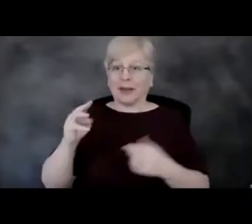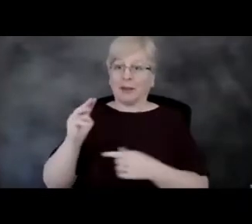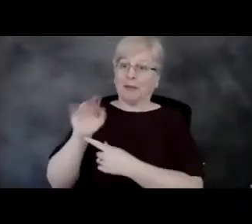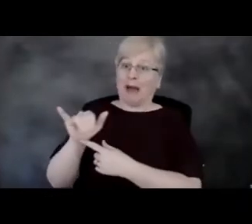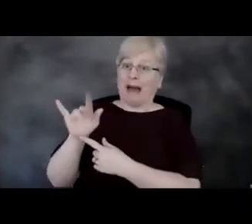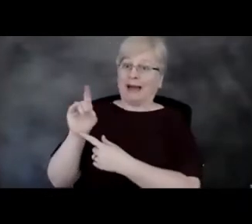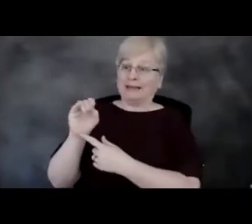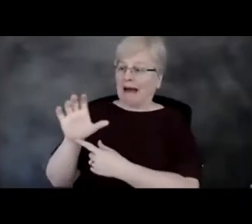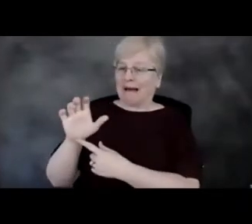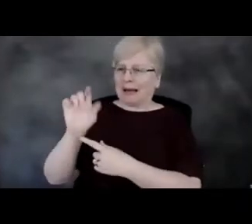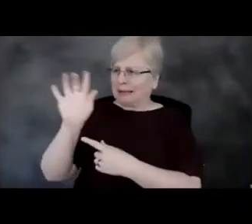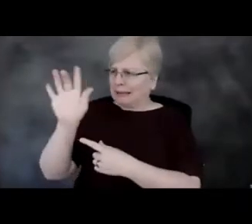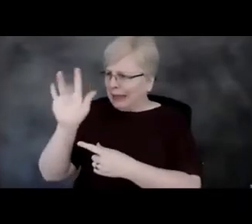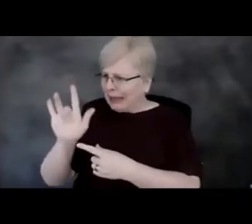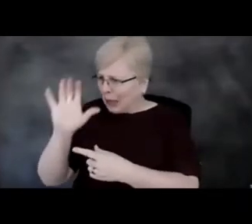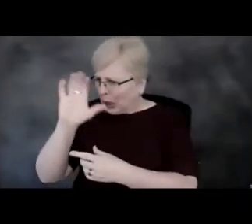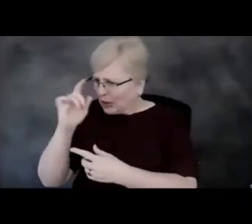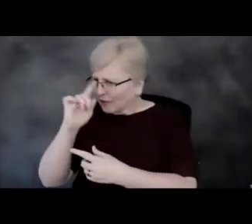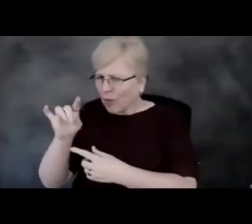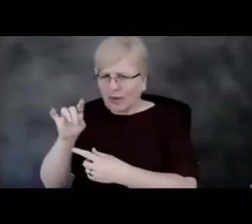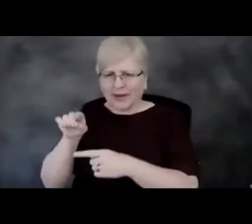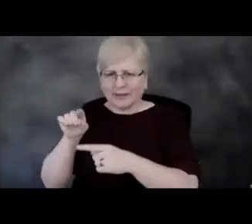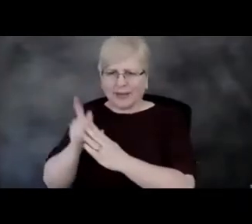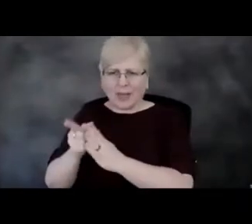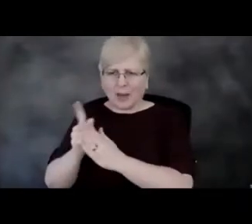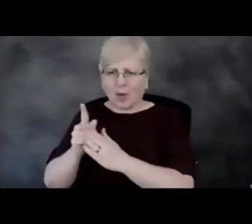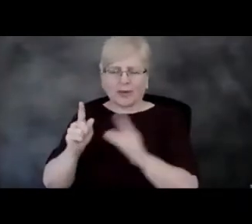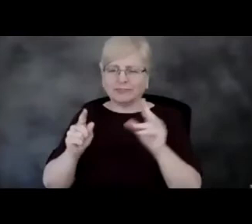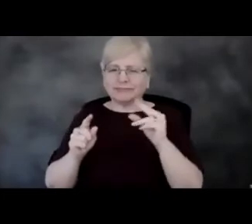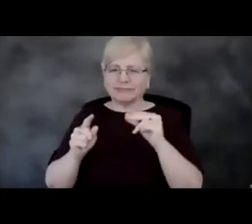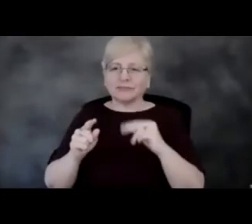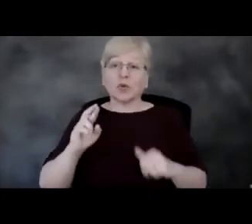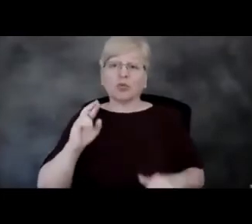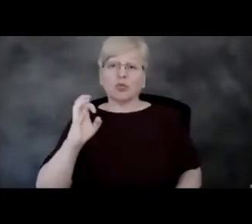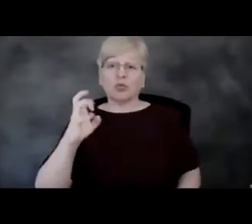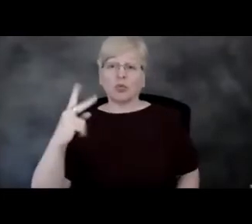17:23:21 >> RICK PEDOLSKY: The other thing you can do is go into your template and hit